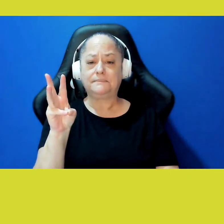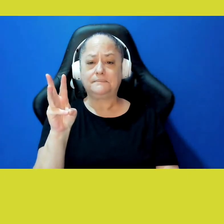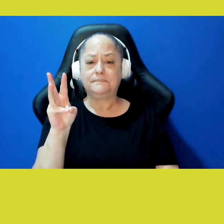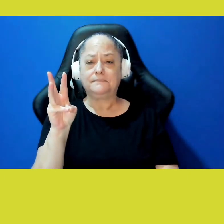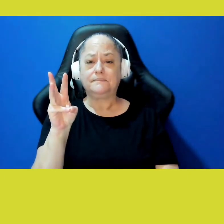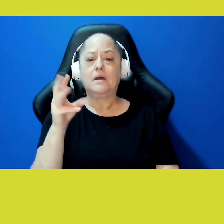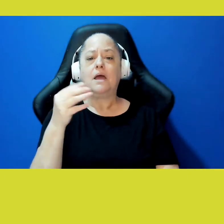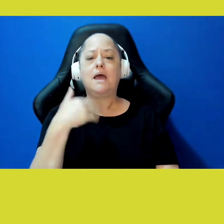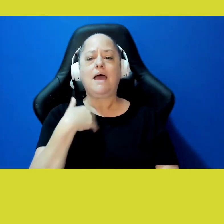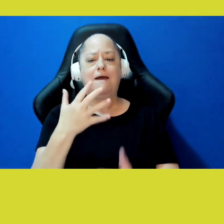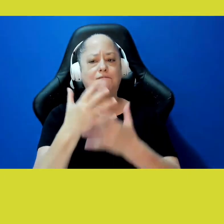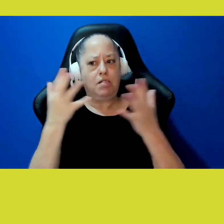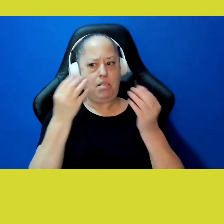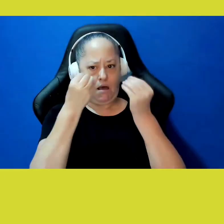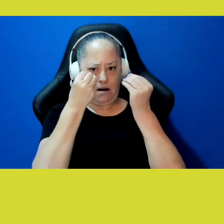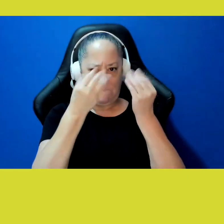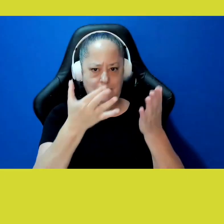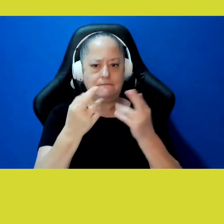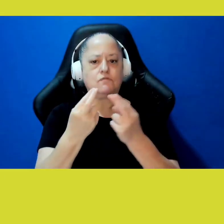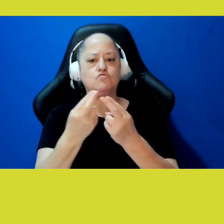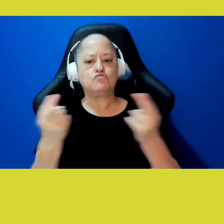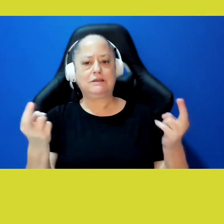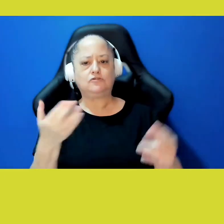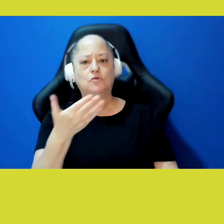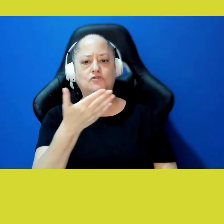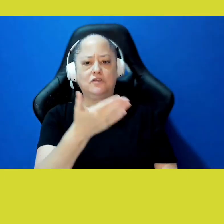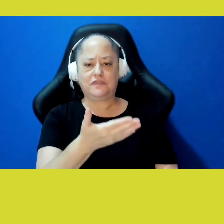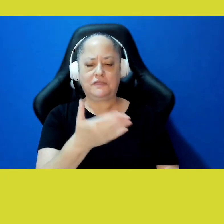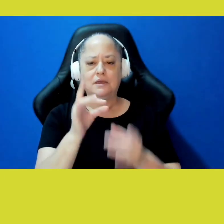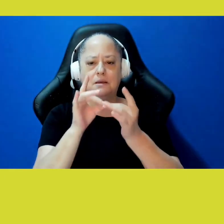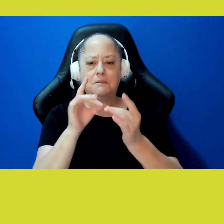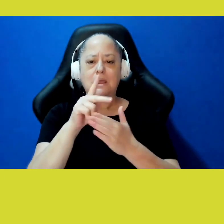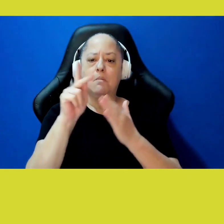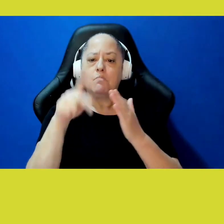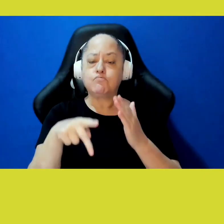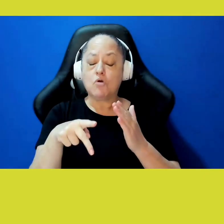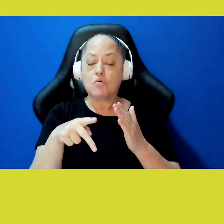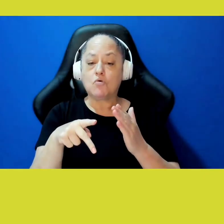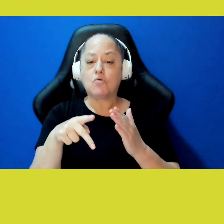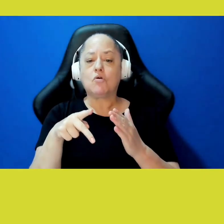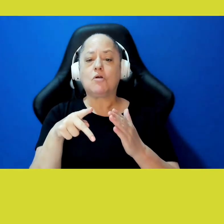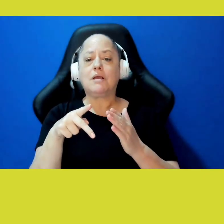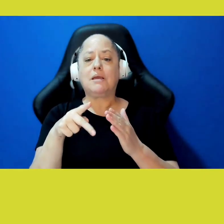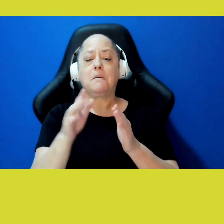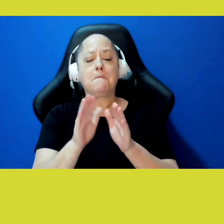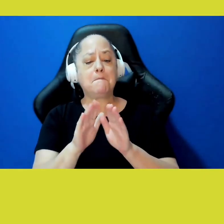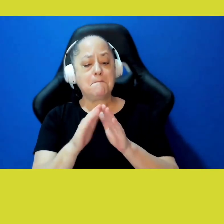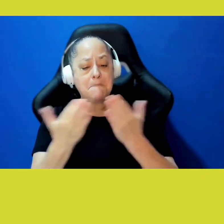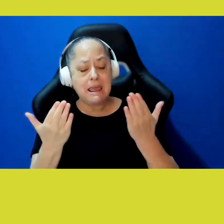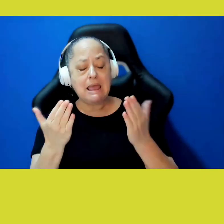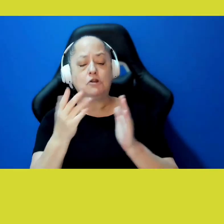a lot of information and resources uh about what the program is and manuals and videos and all of that